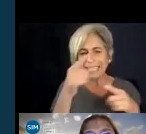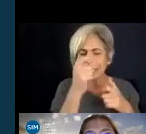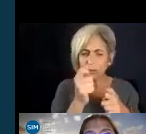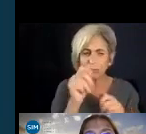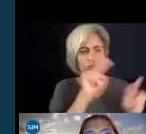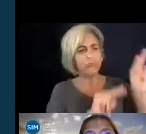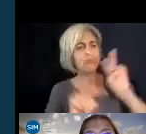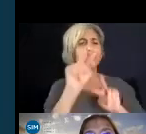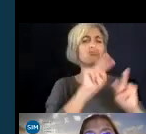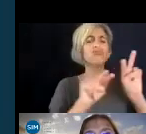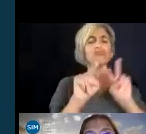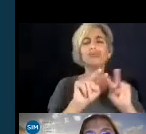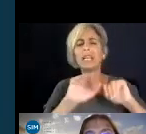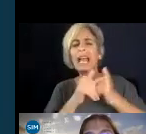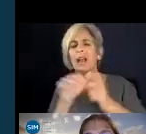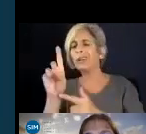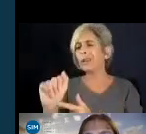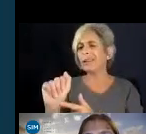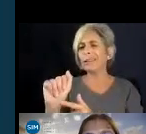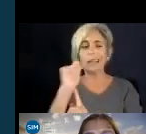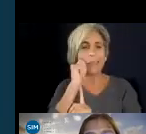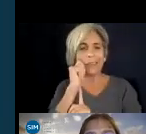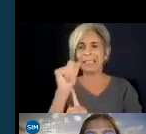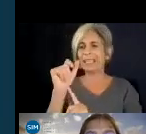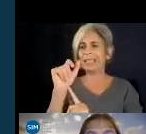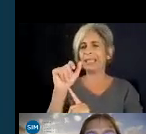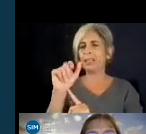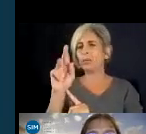how disability and ethnicity and race play in